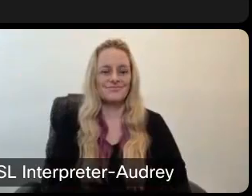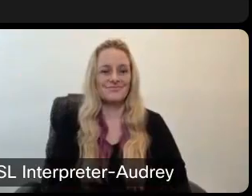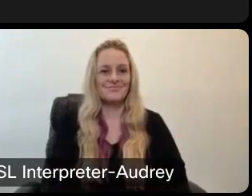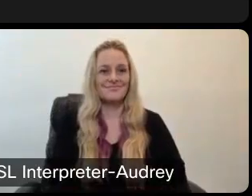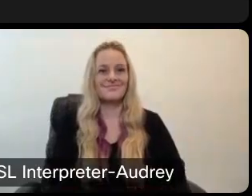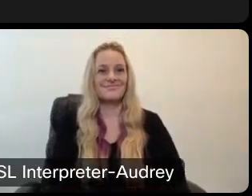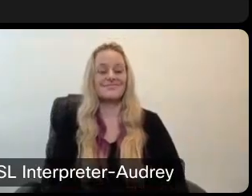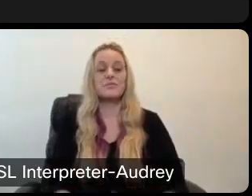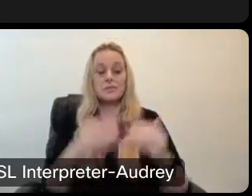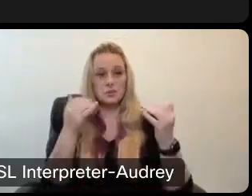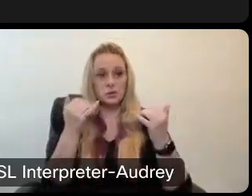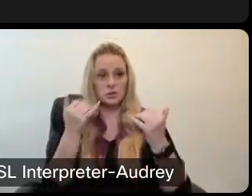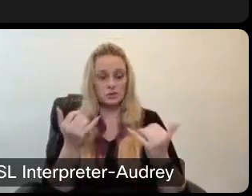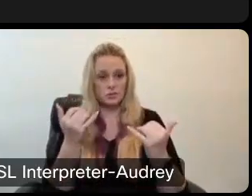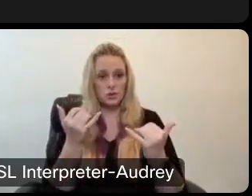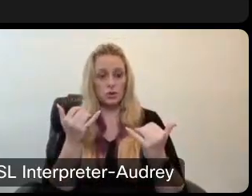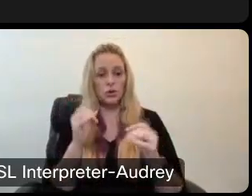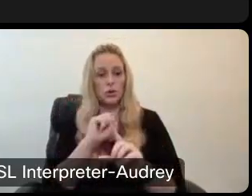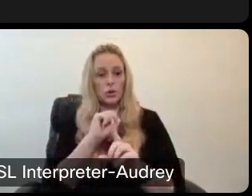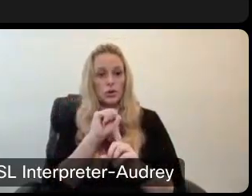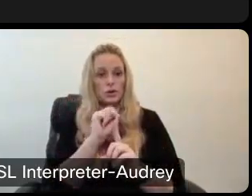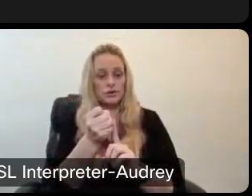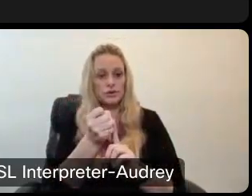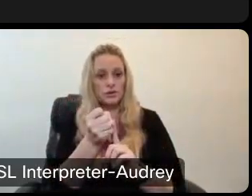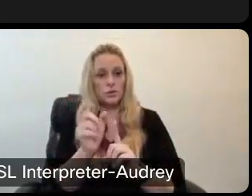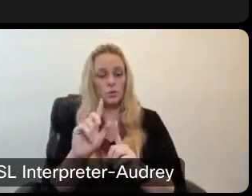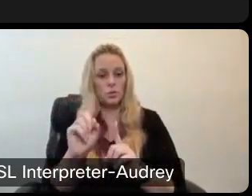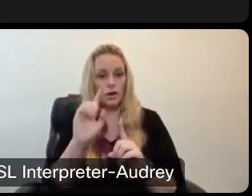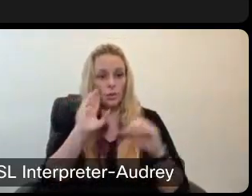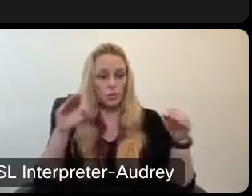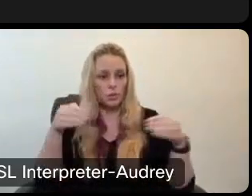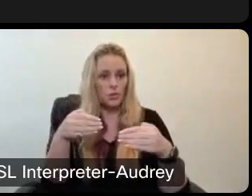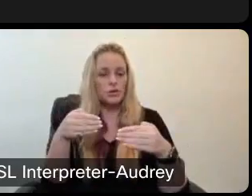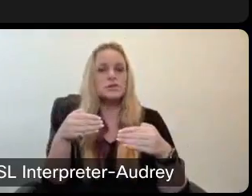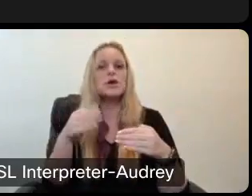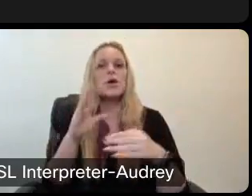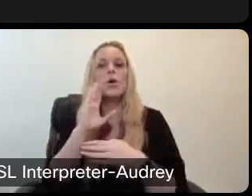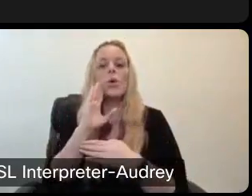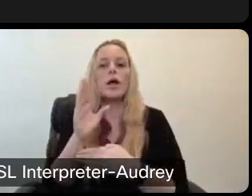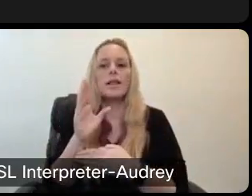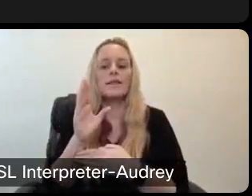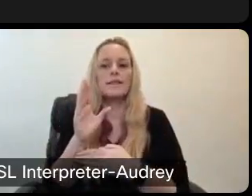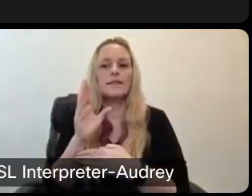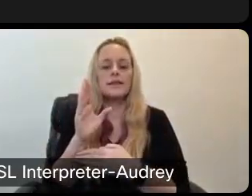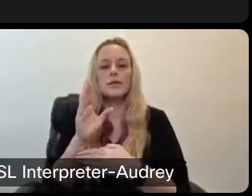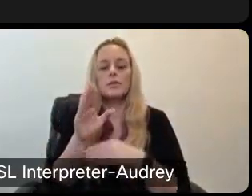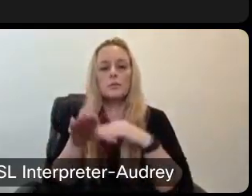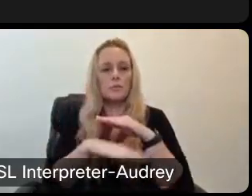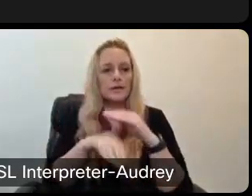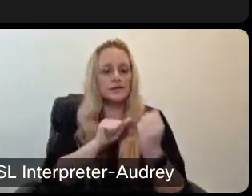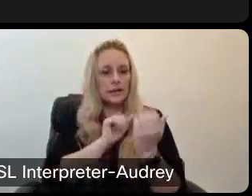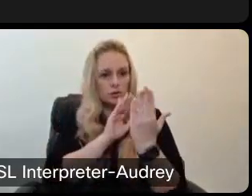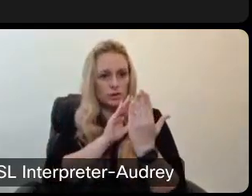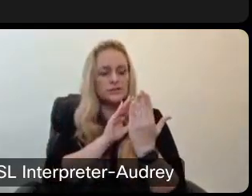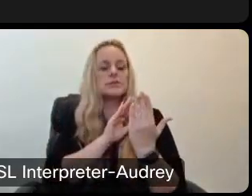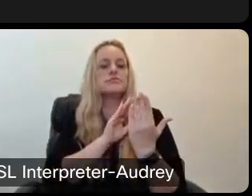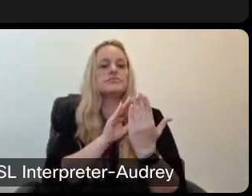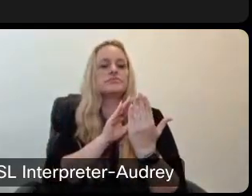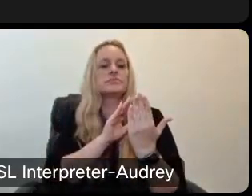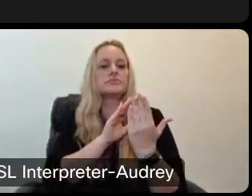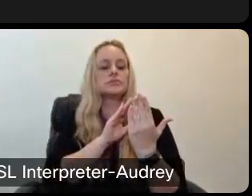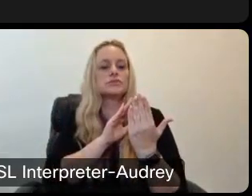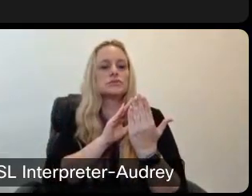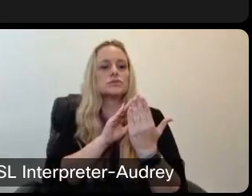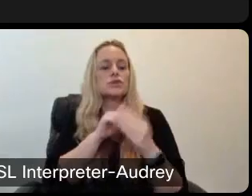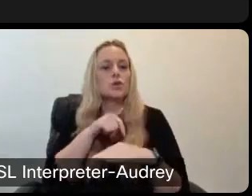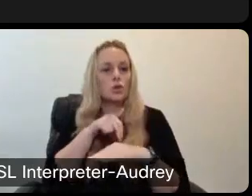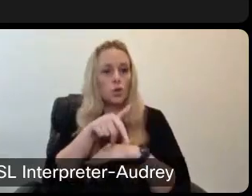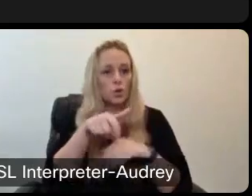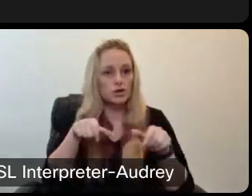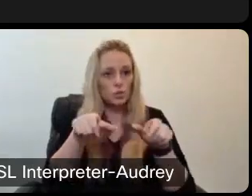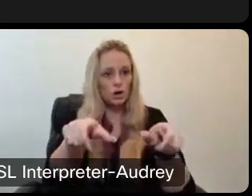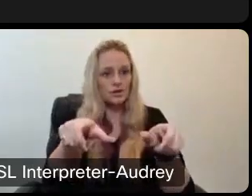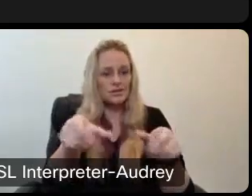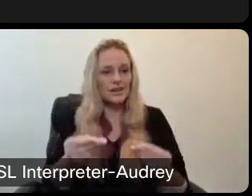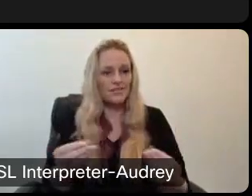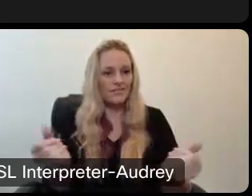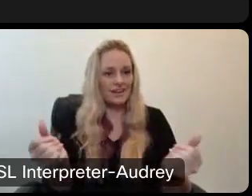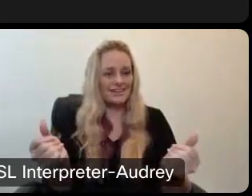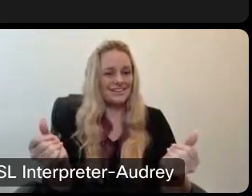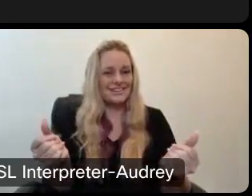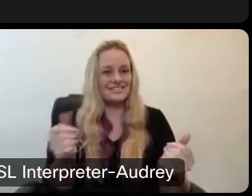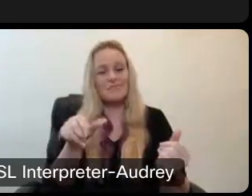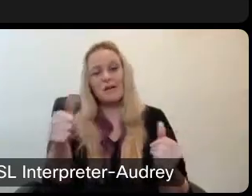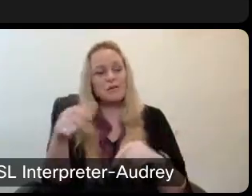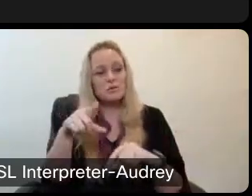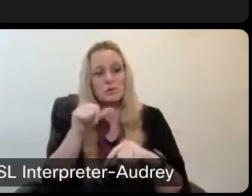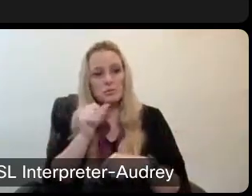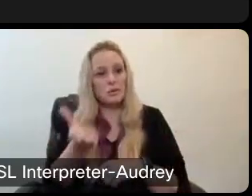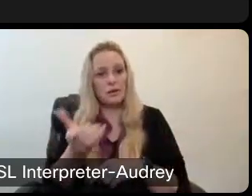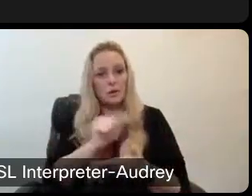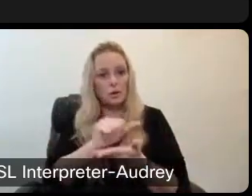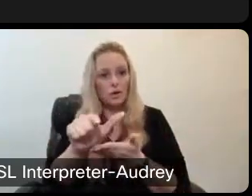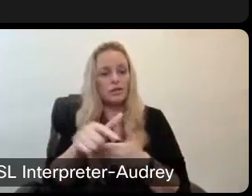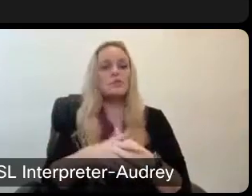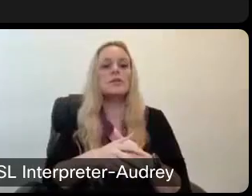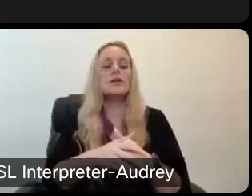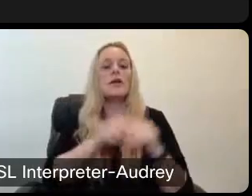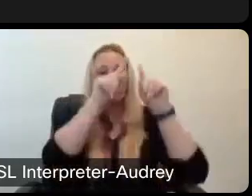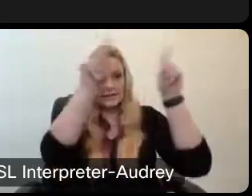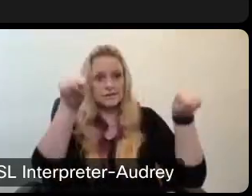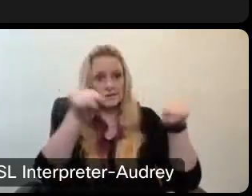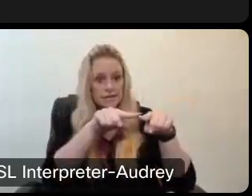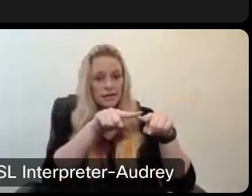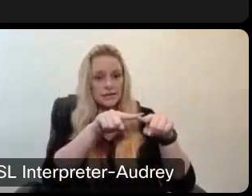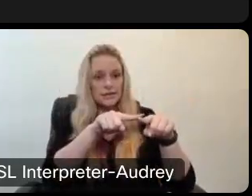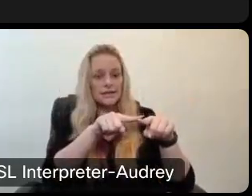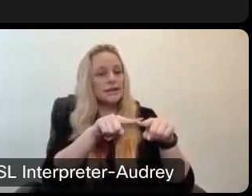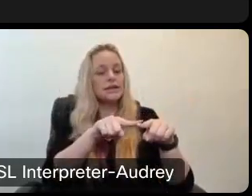Existing conditions that we focused on and with this project will basically address crosswalks which are faded to non existent. The wayfinding signage is very.